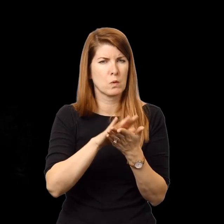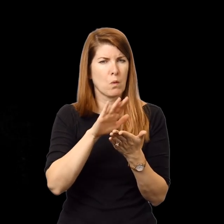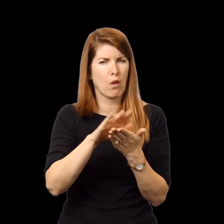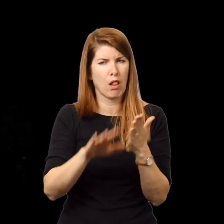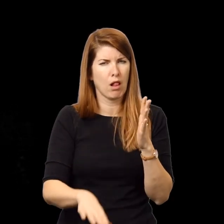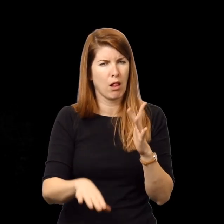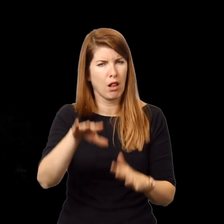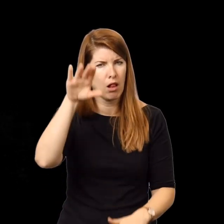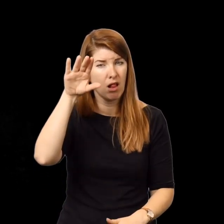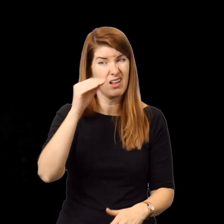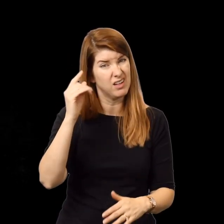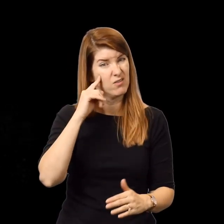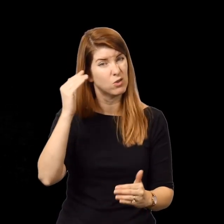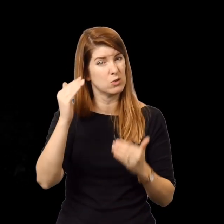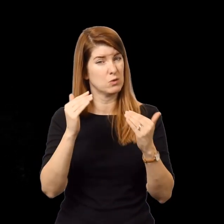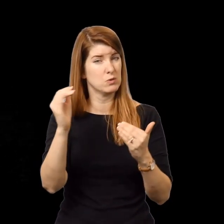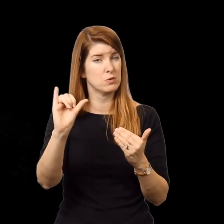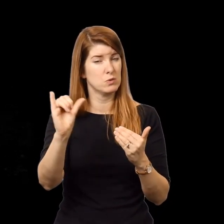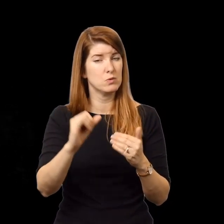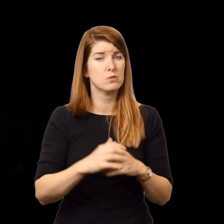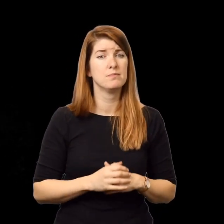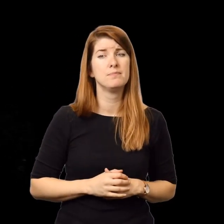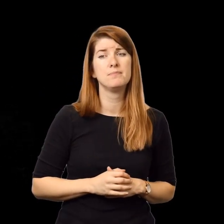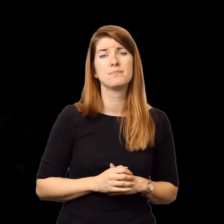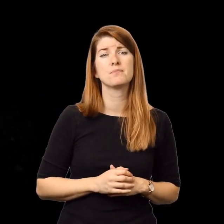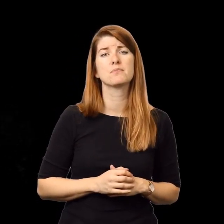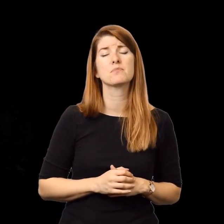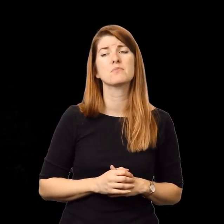for the school-aged child and for adults.